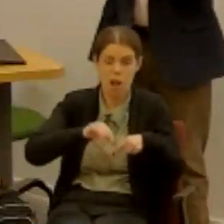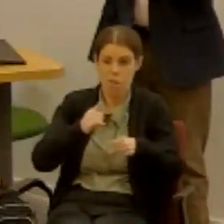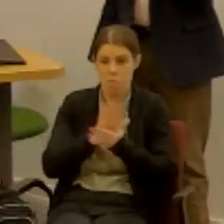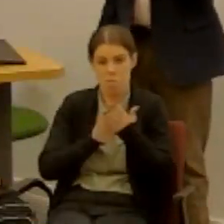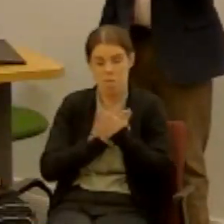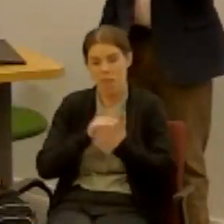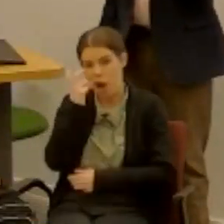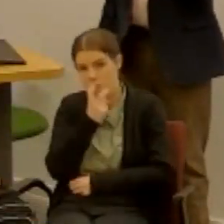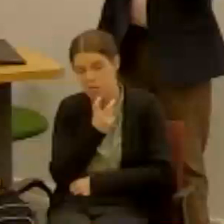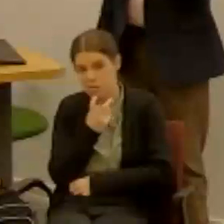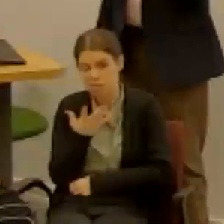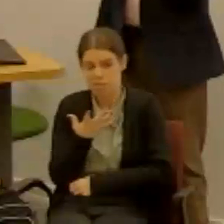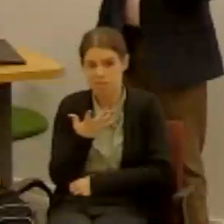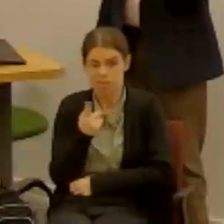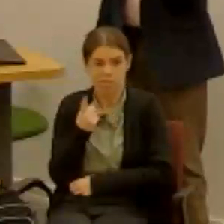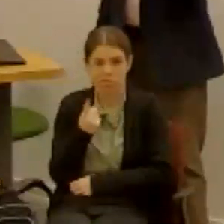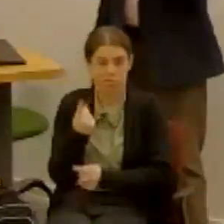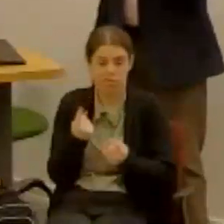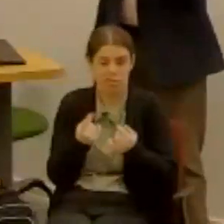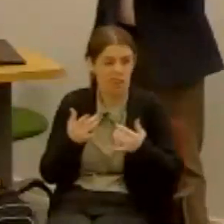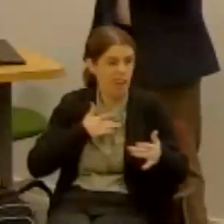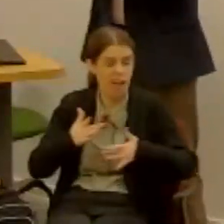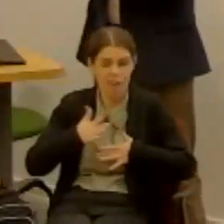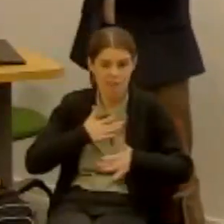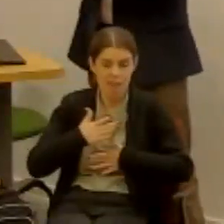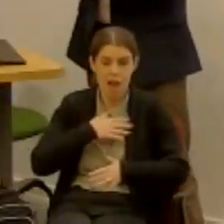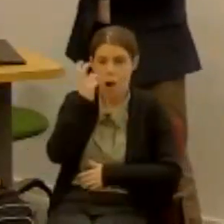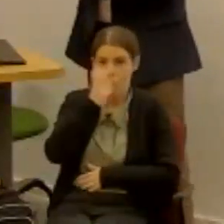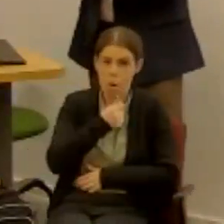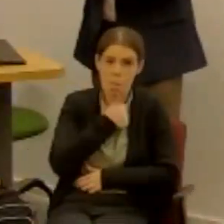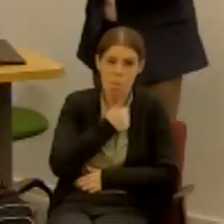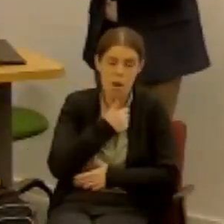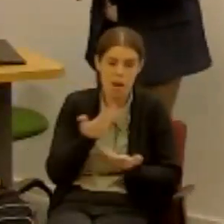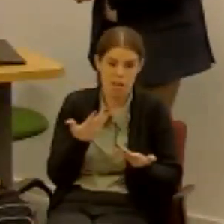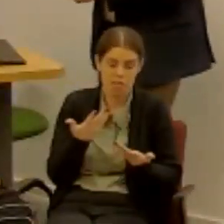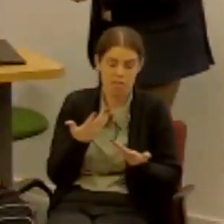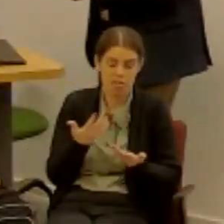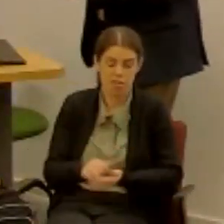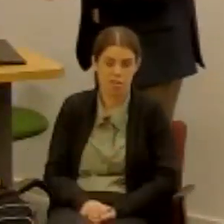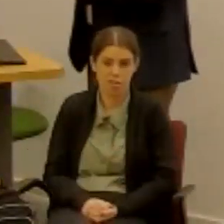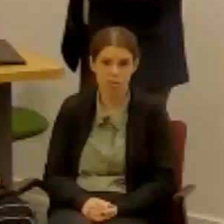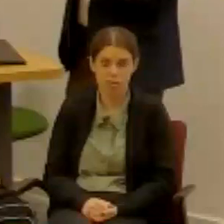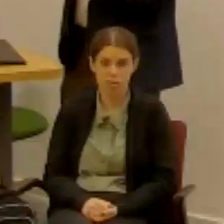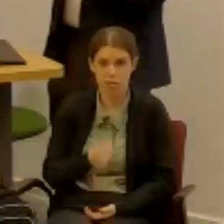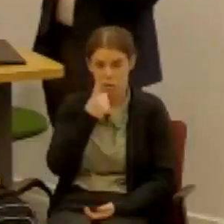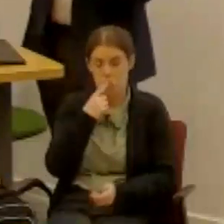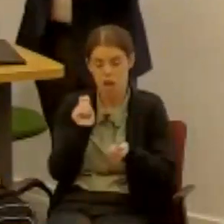So, this is just a phenomenon of healthy, older age that we're picking up so we can adjust for that.